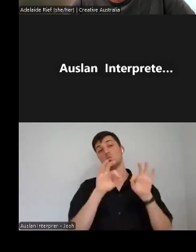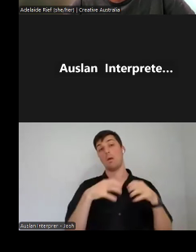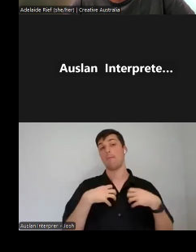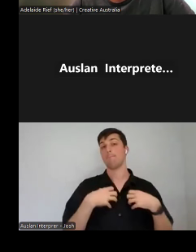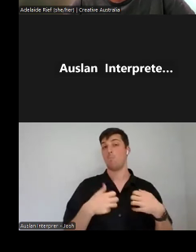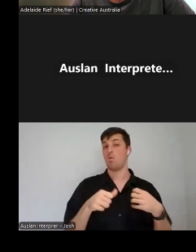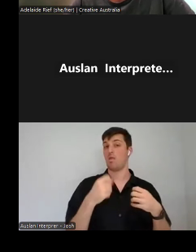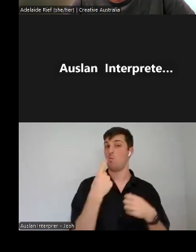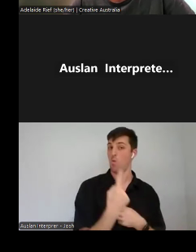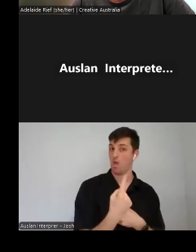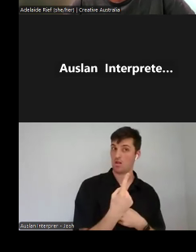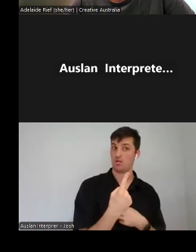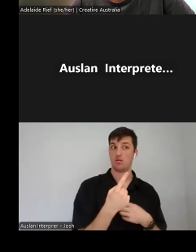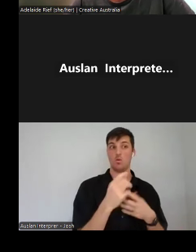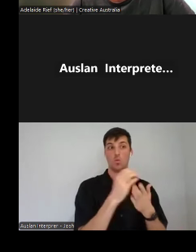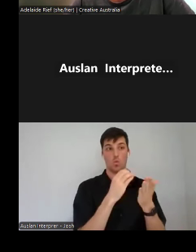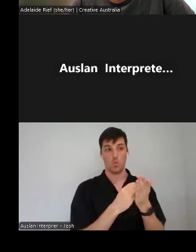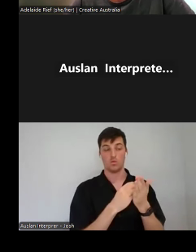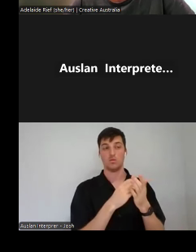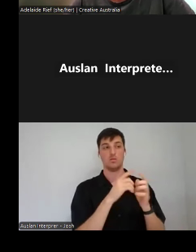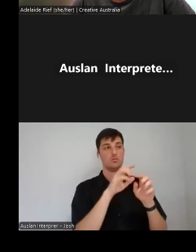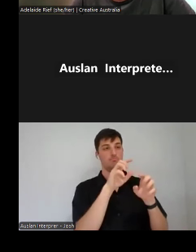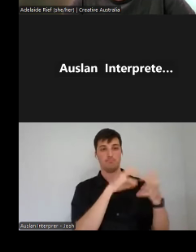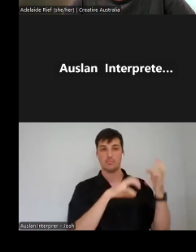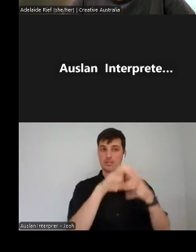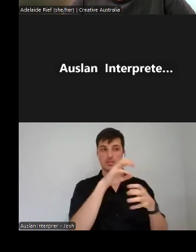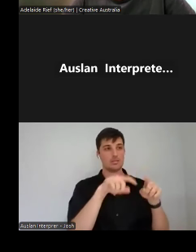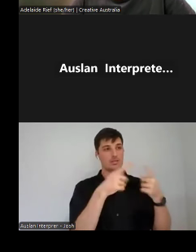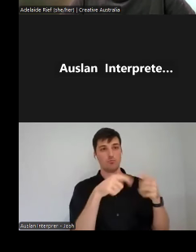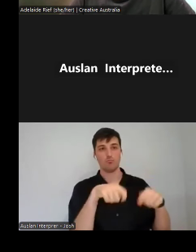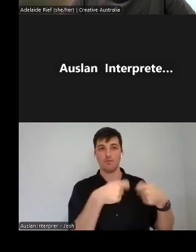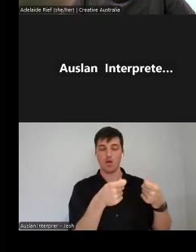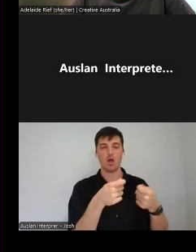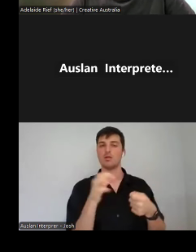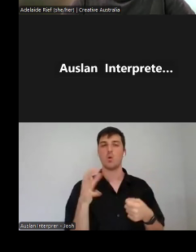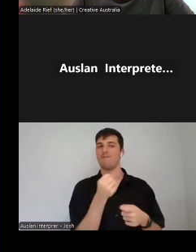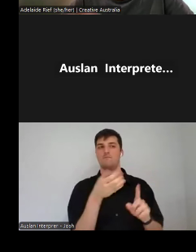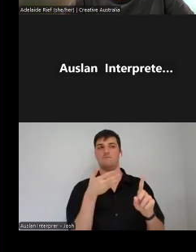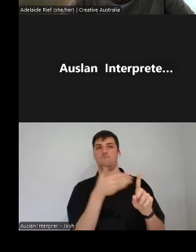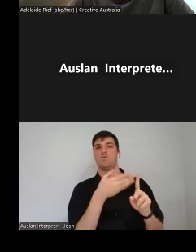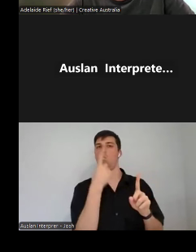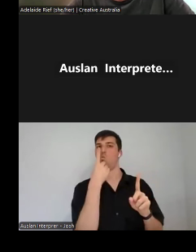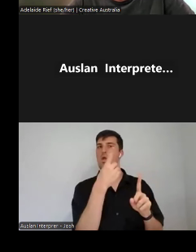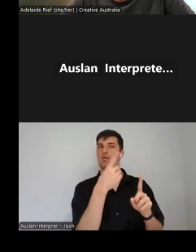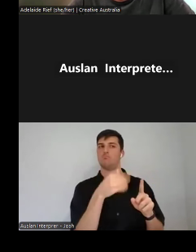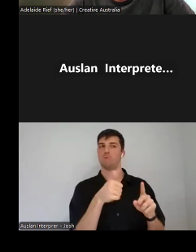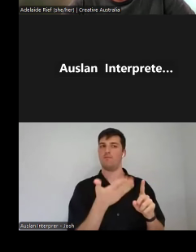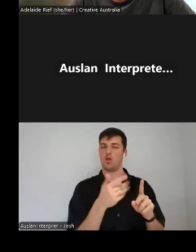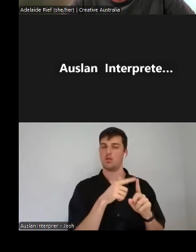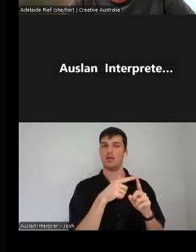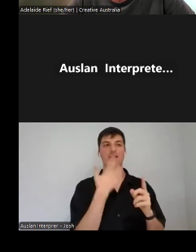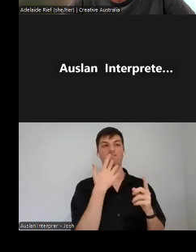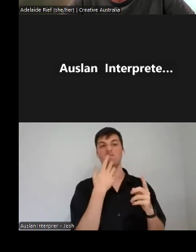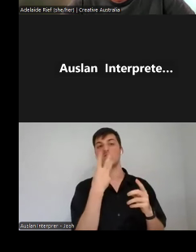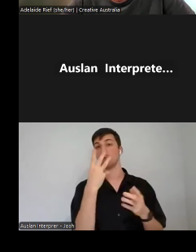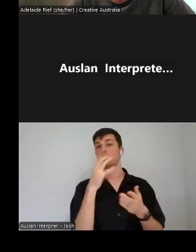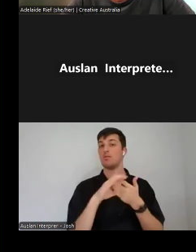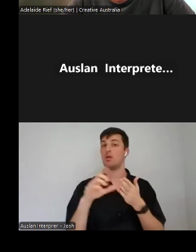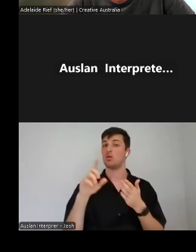from more than one provider. You don't need to go only to one specific provider. If the $3,000 grant